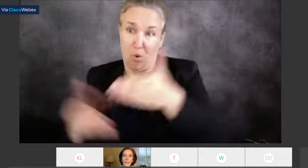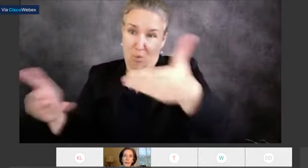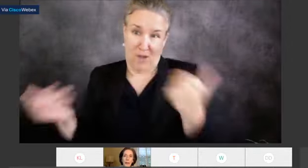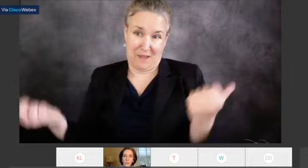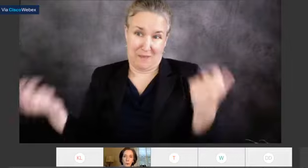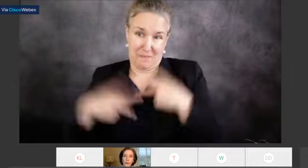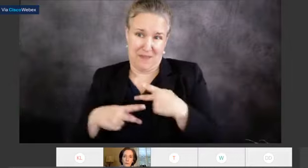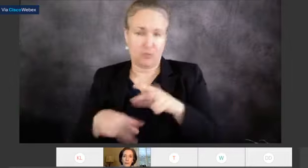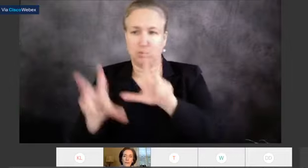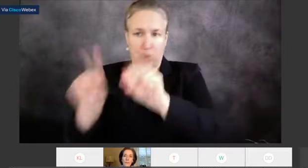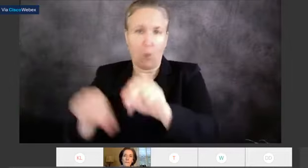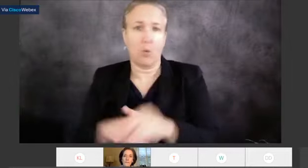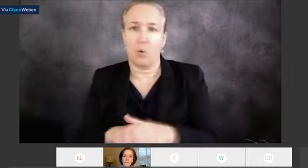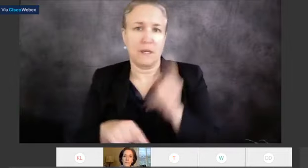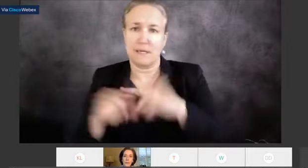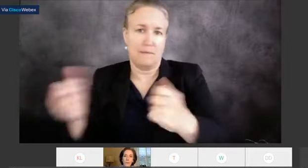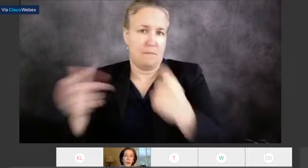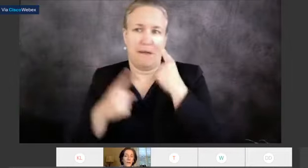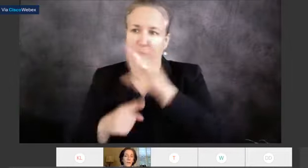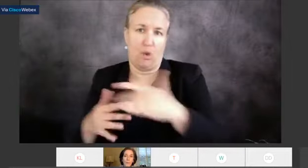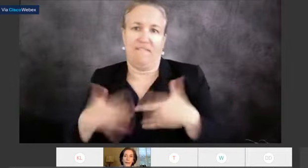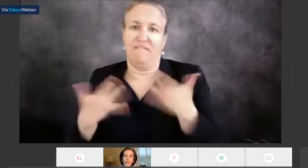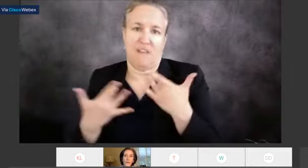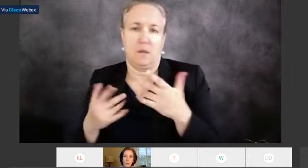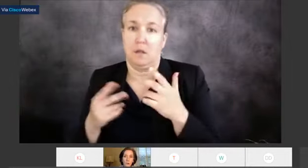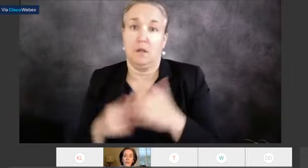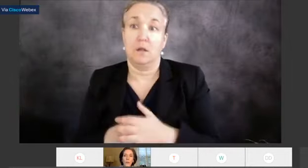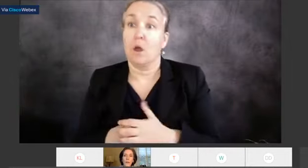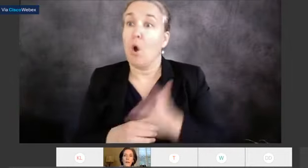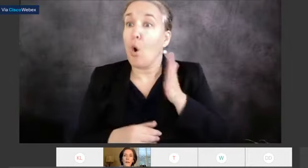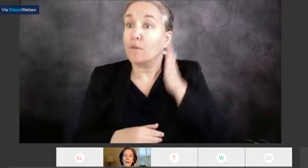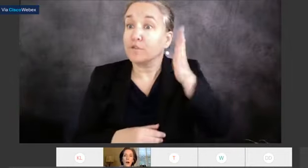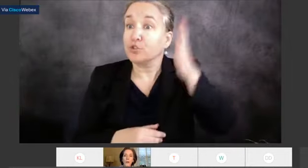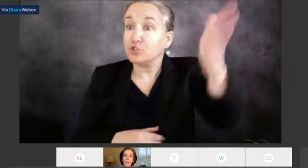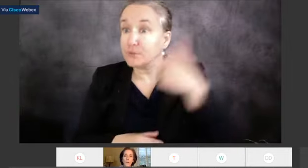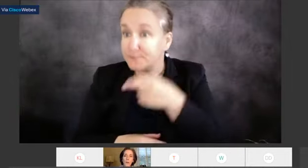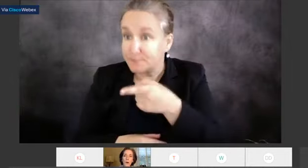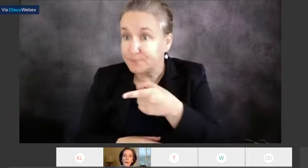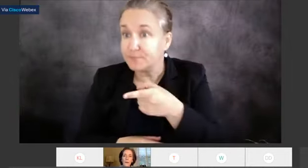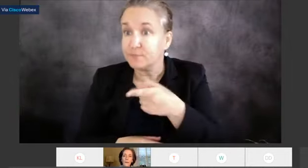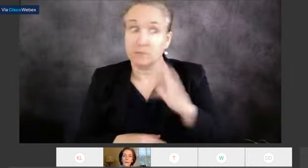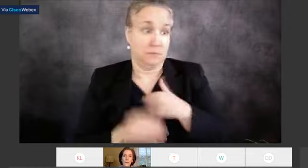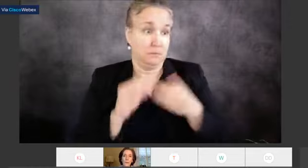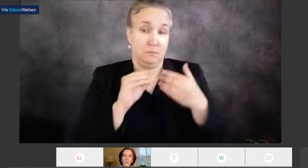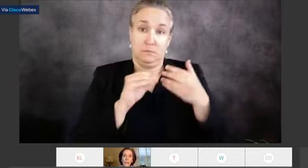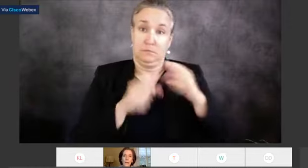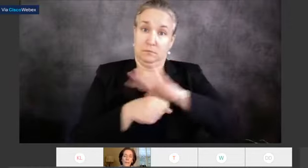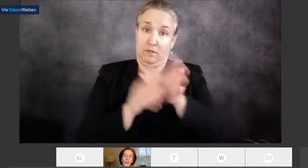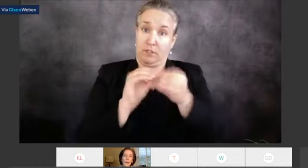this time for that event and they're welcome to come back in the future when our numbers are in a little bit better shape